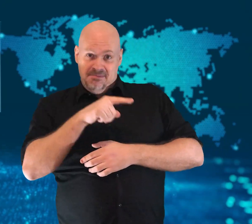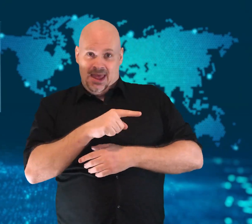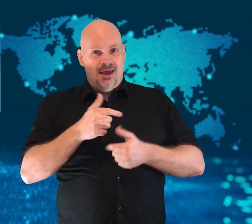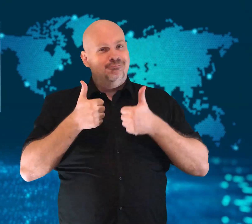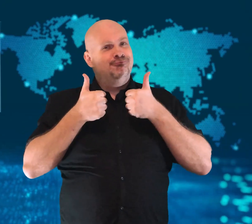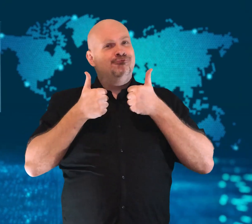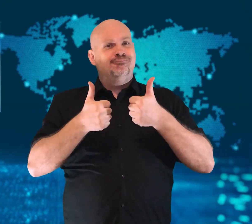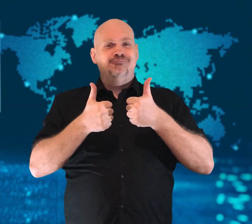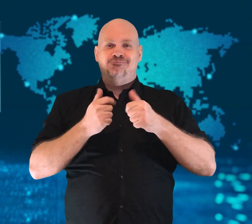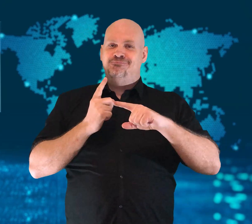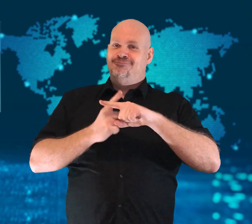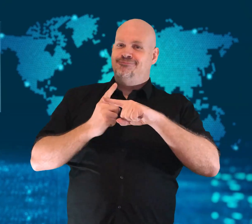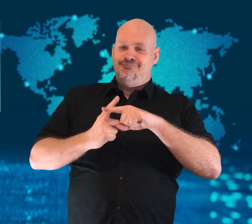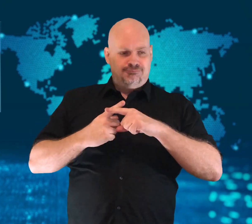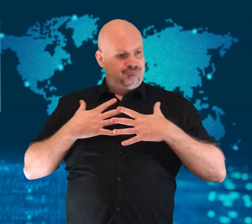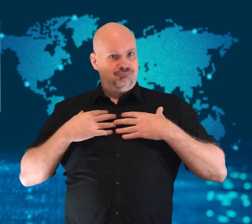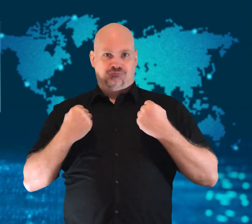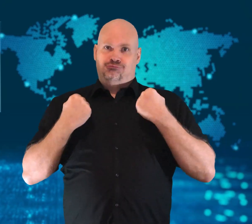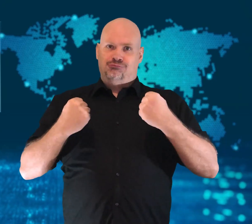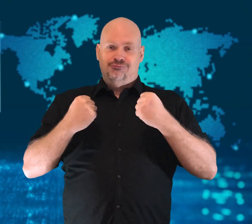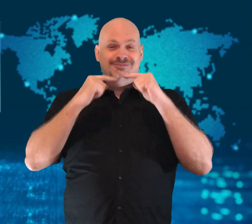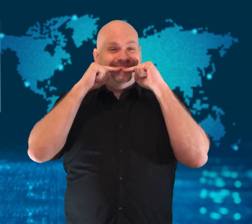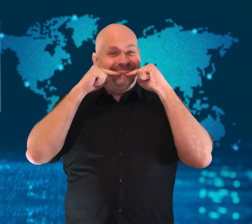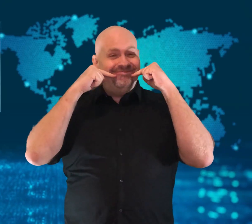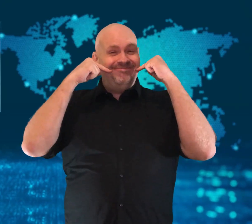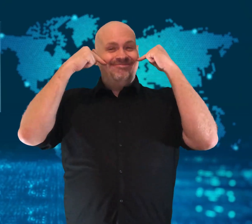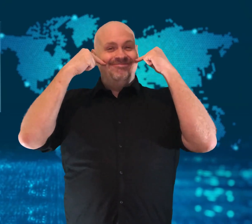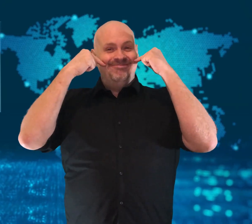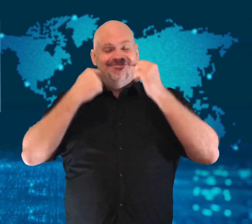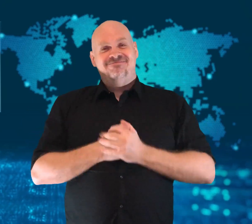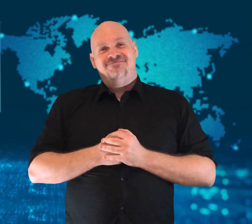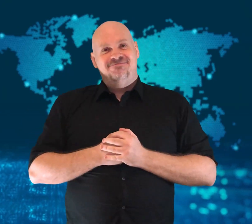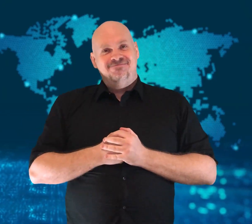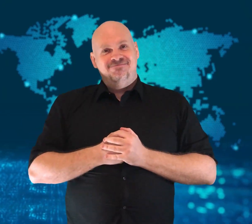with a “big smile on his face.